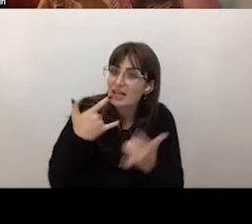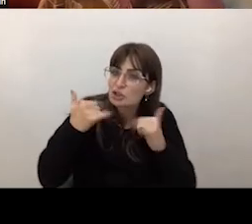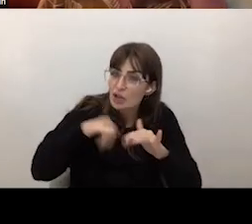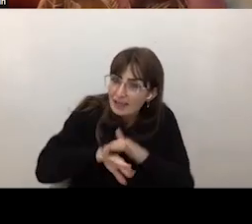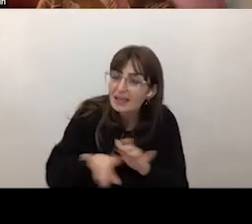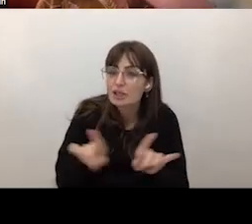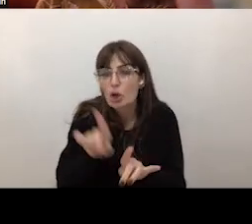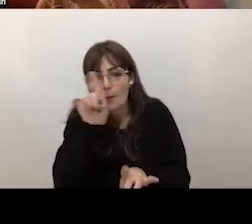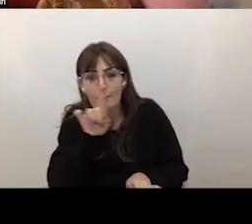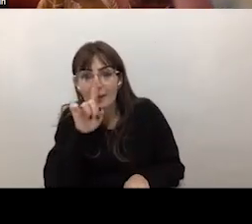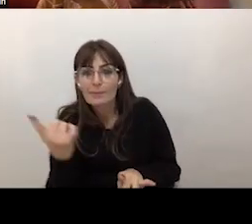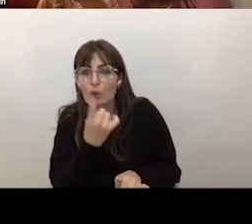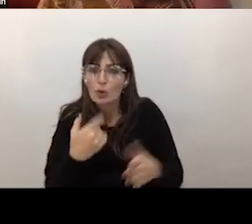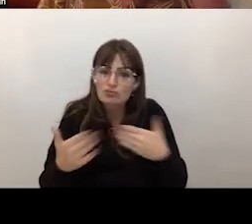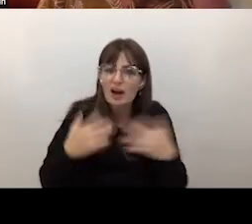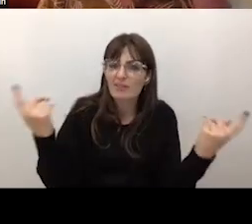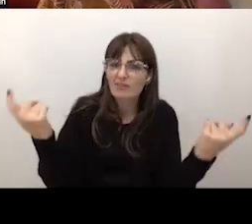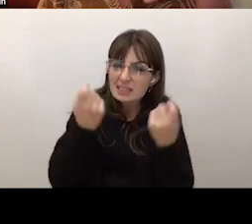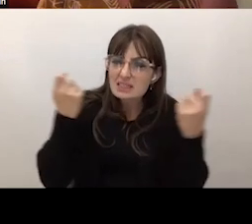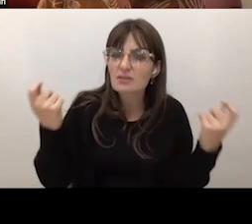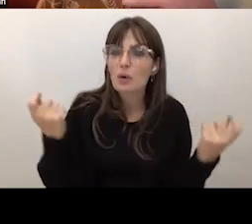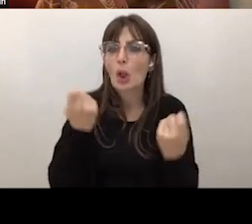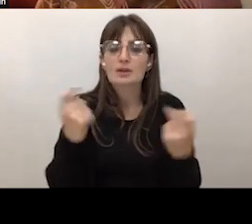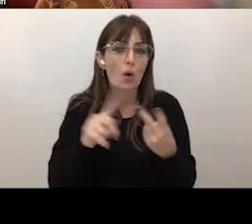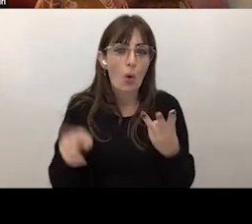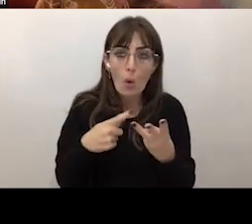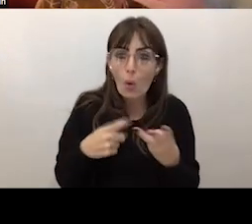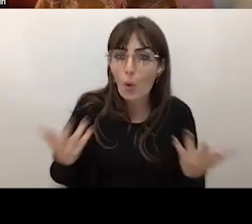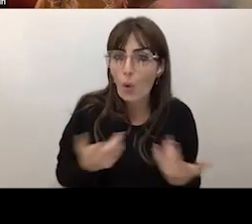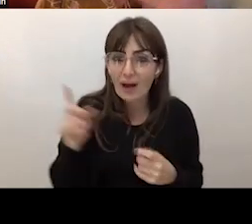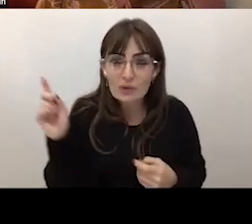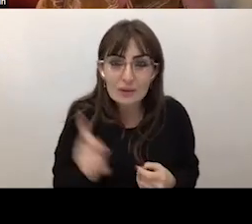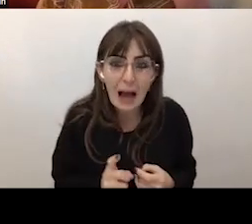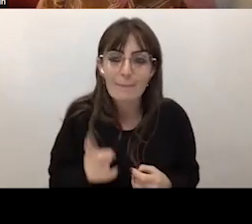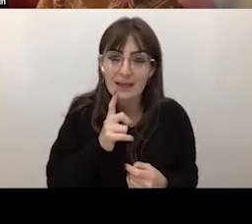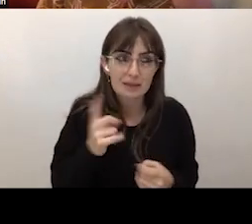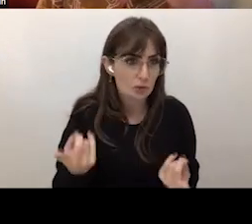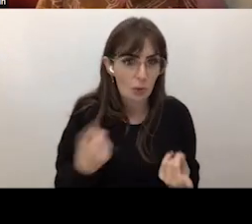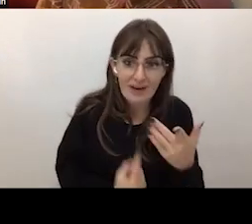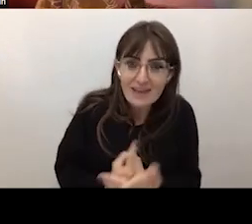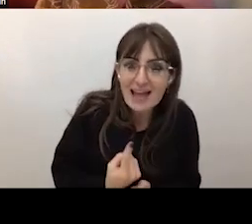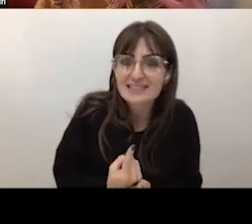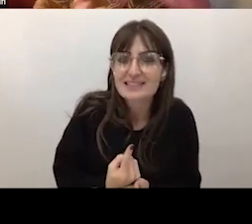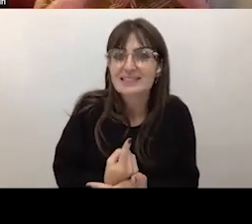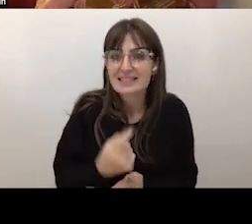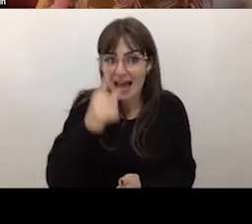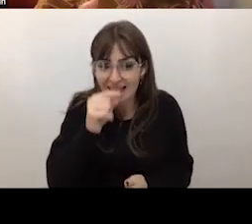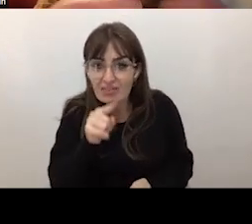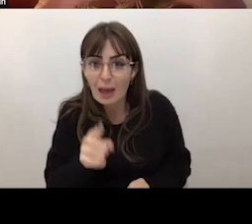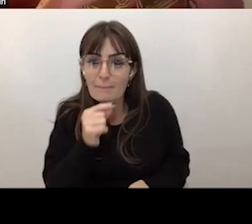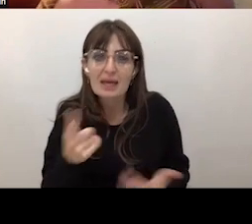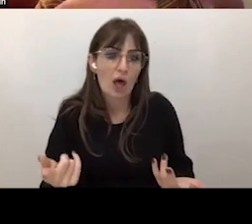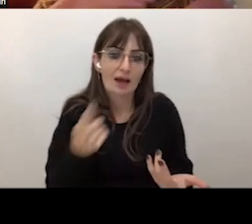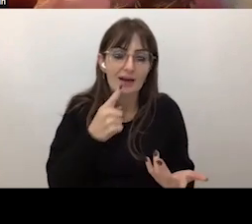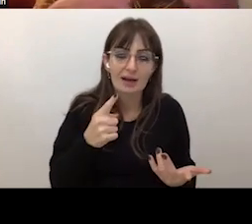people running festivals, coming to or attending an event, and the beer tablet with interest